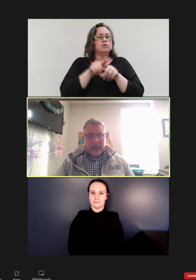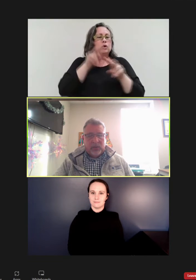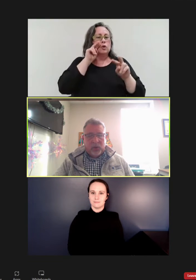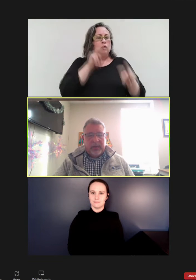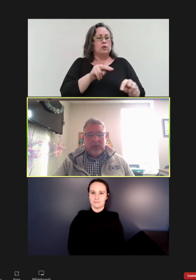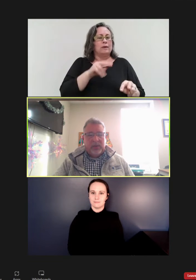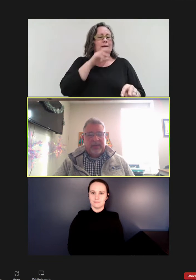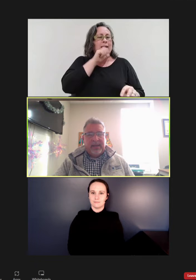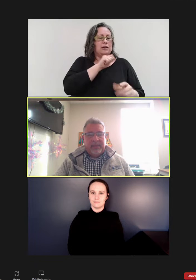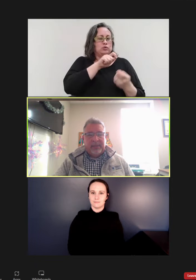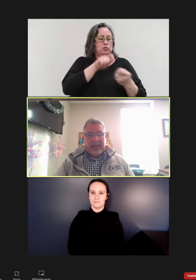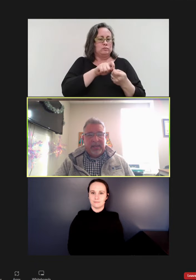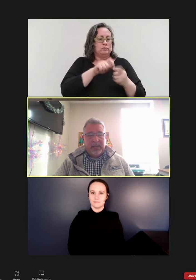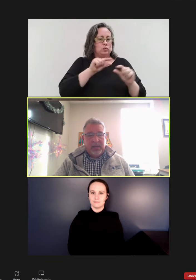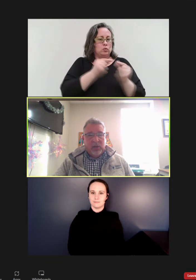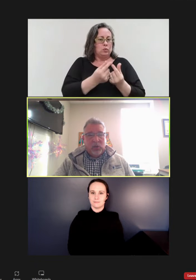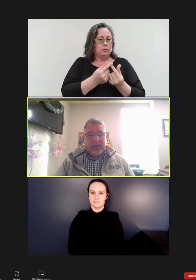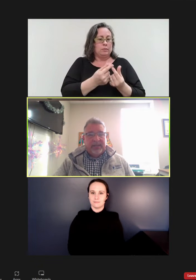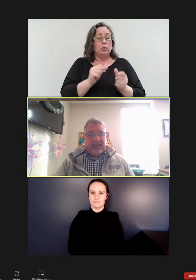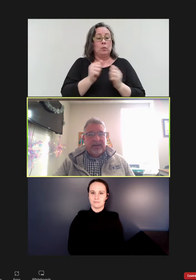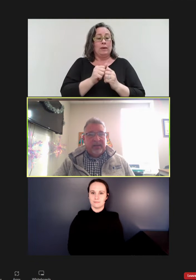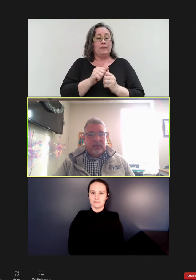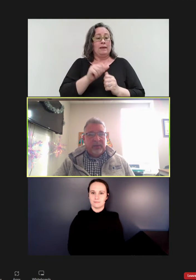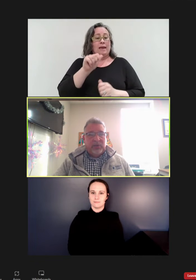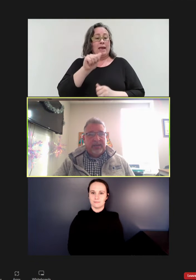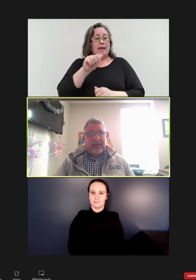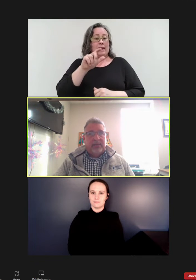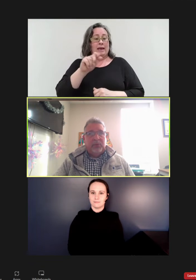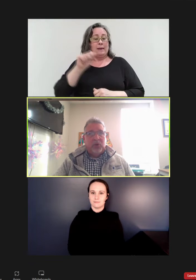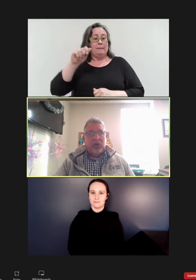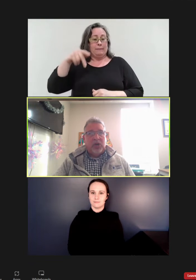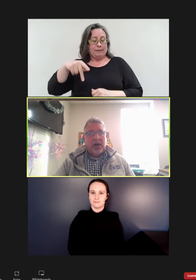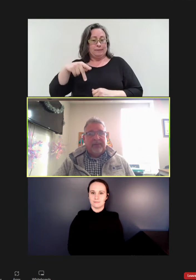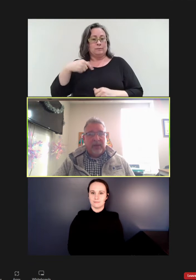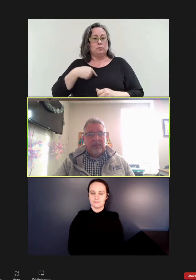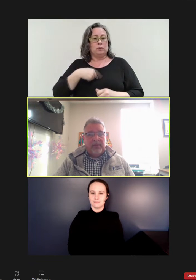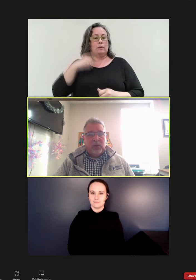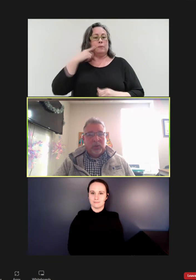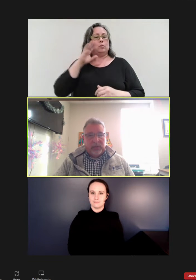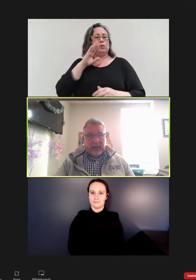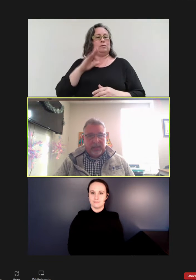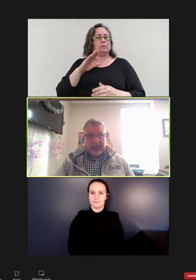So, in working with AAP, we decided that we would try to take the burden off of the older kids,